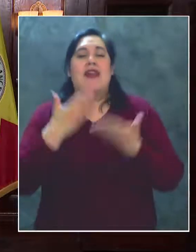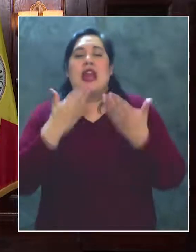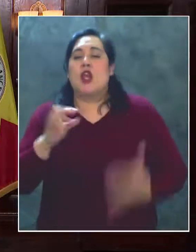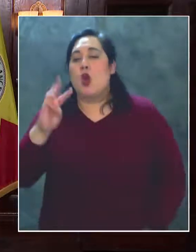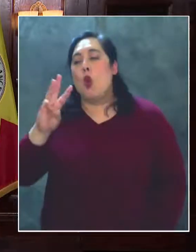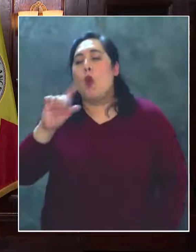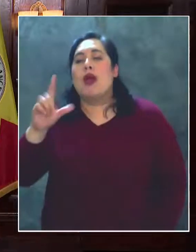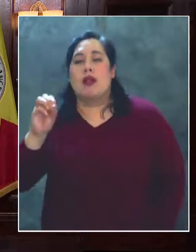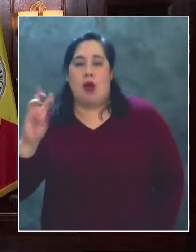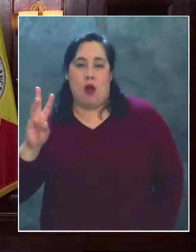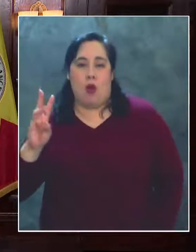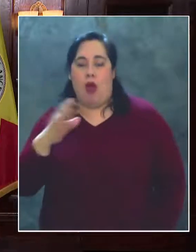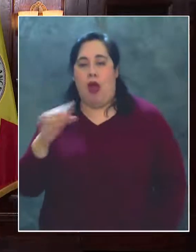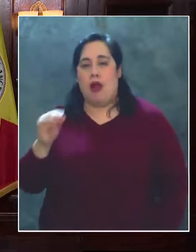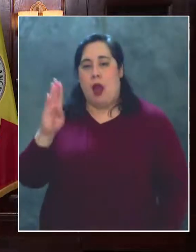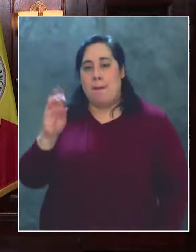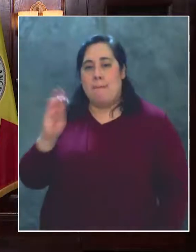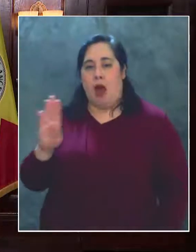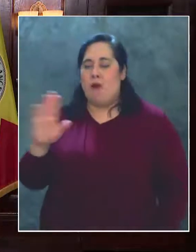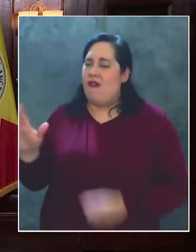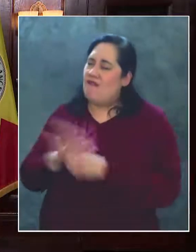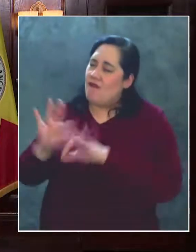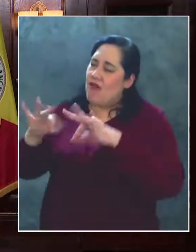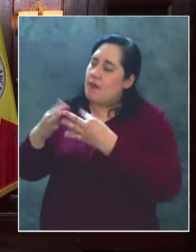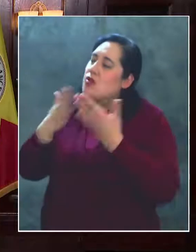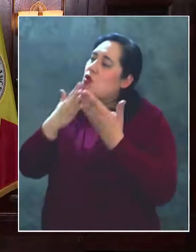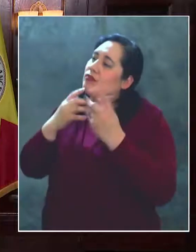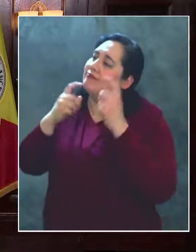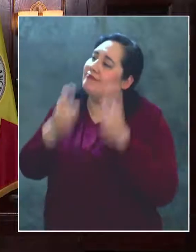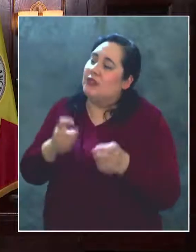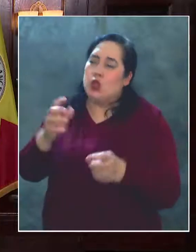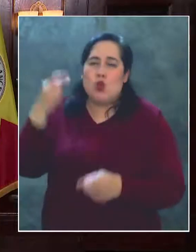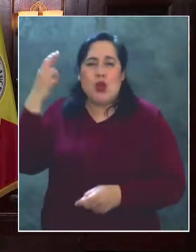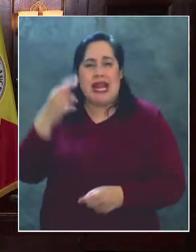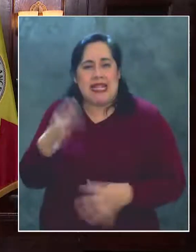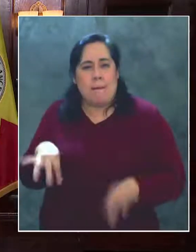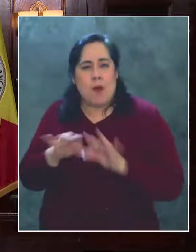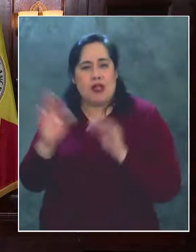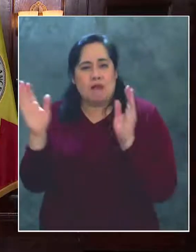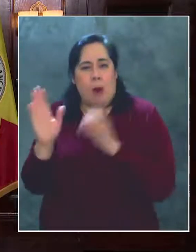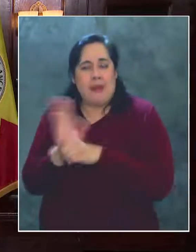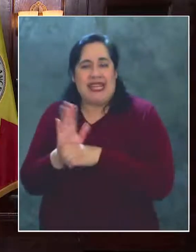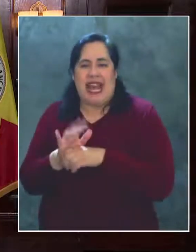YOUR ENTIRE FAMILY FOR YOUR GENEROSITY OF REALIZING THE IMPORTANCE OF SMALL BUSINESSES